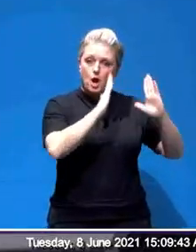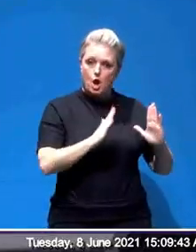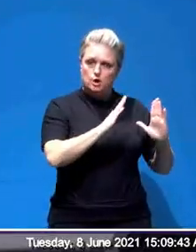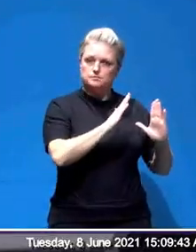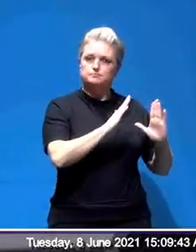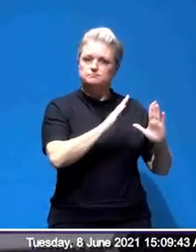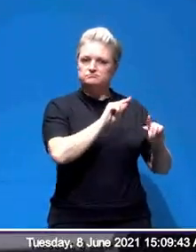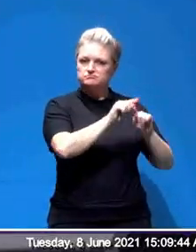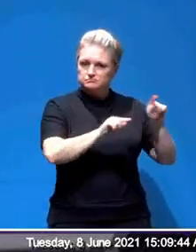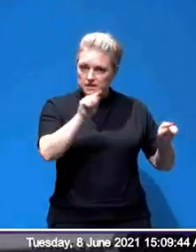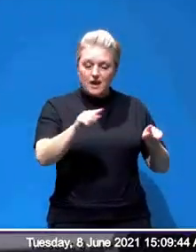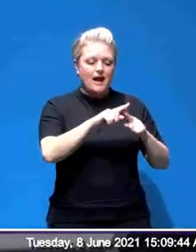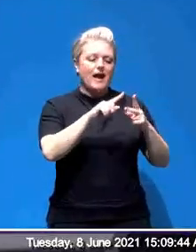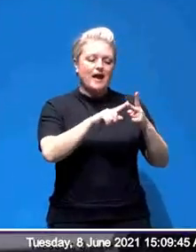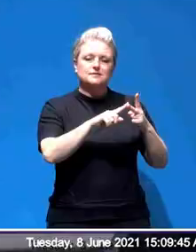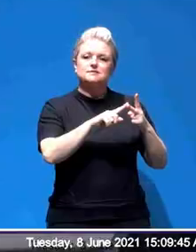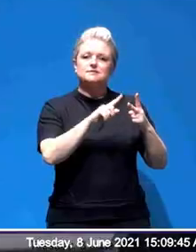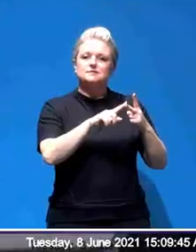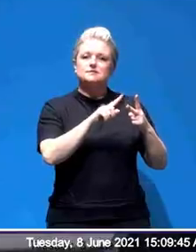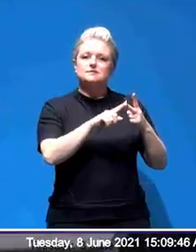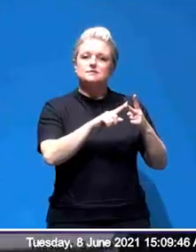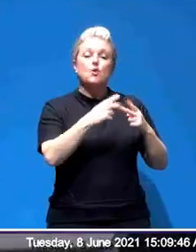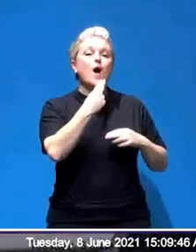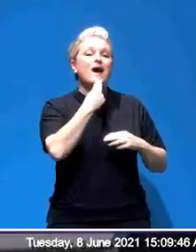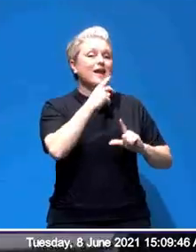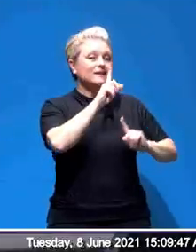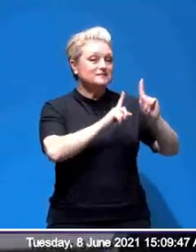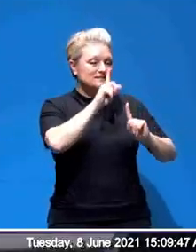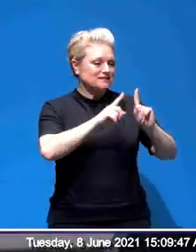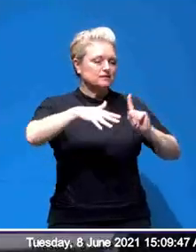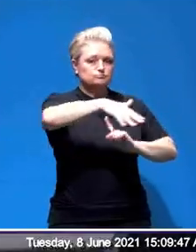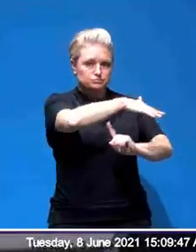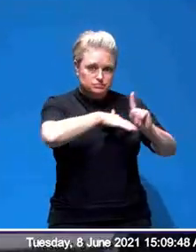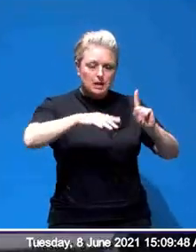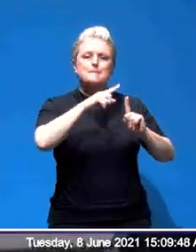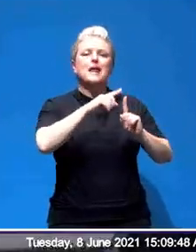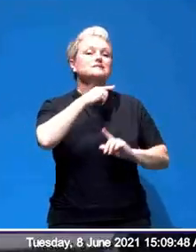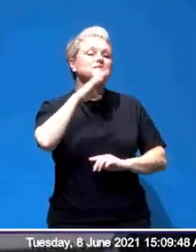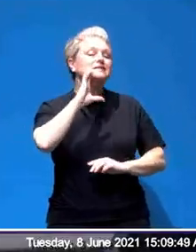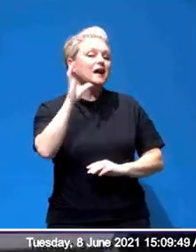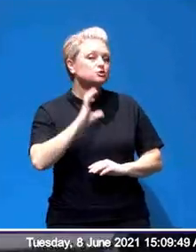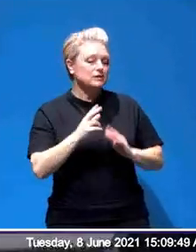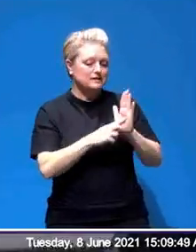and also I have group homes that I have a responsibility for in Mount Gambier and also in Kadina.